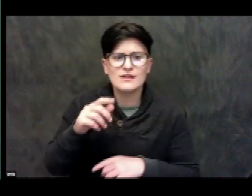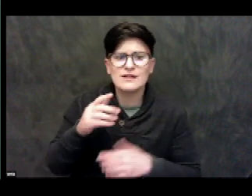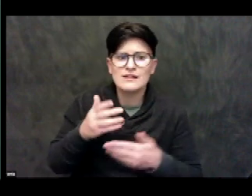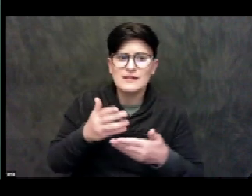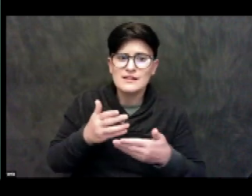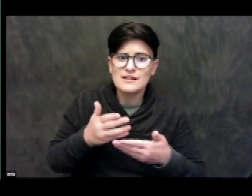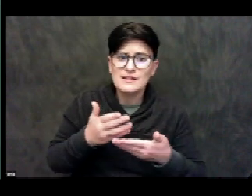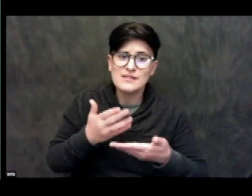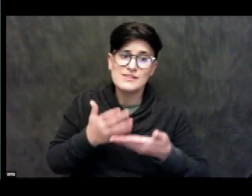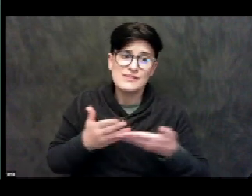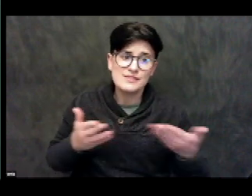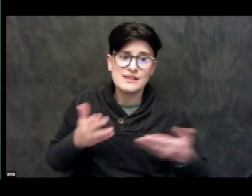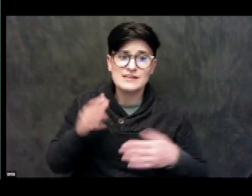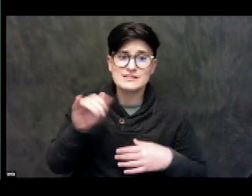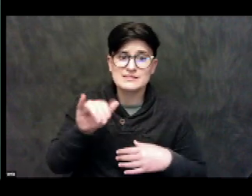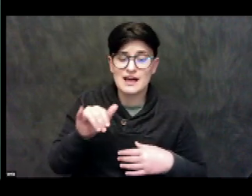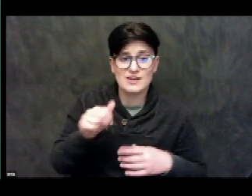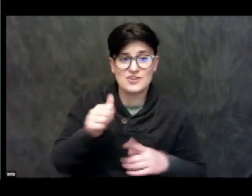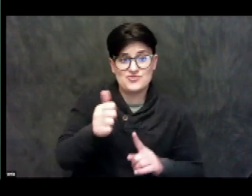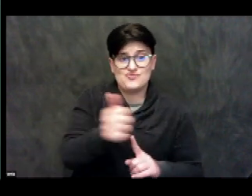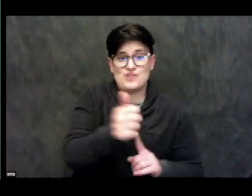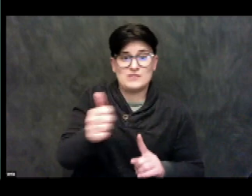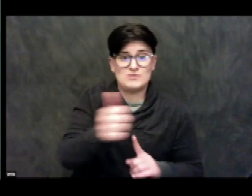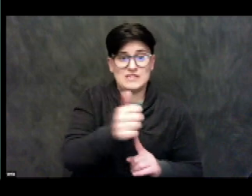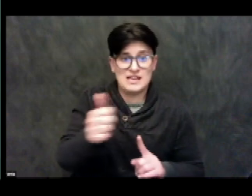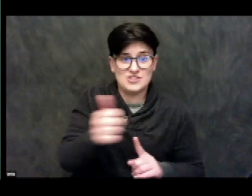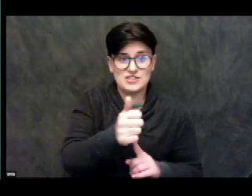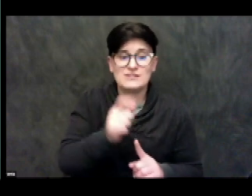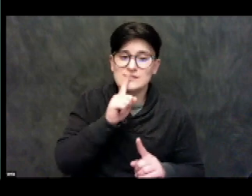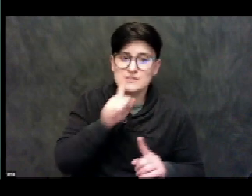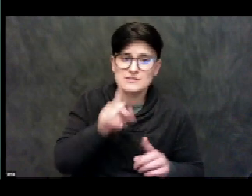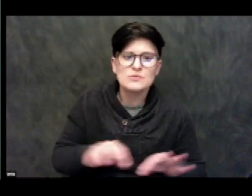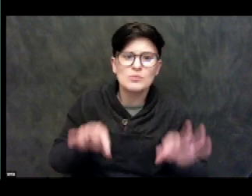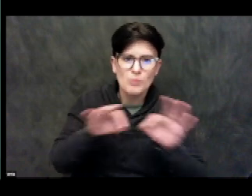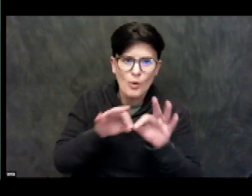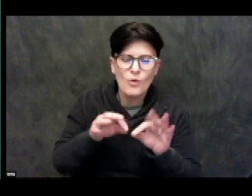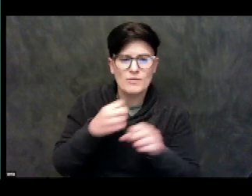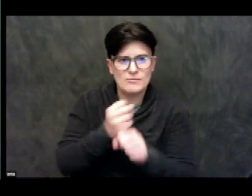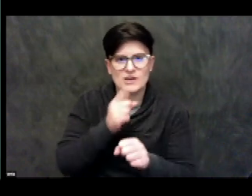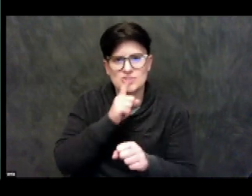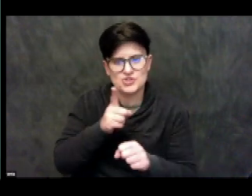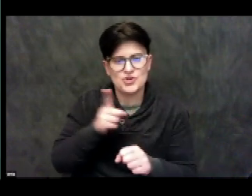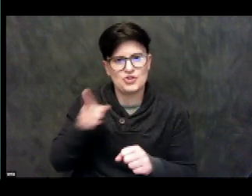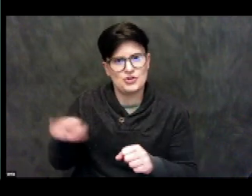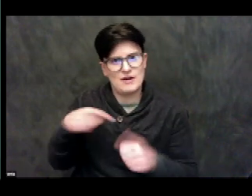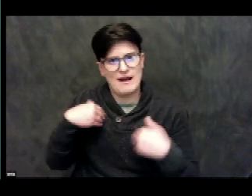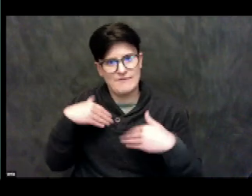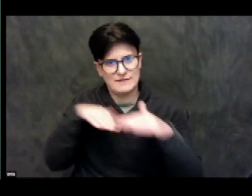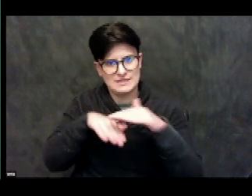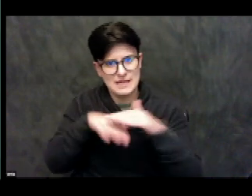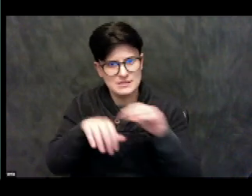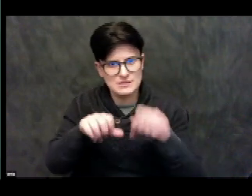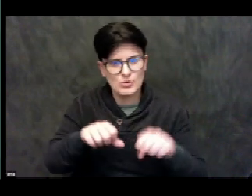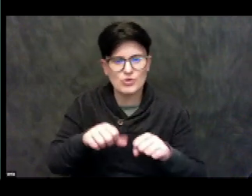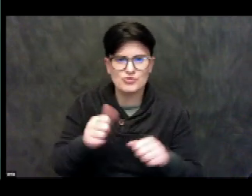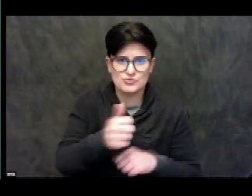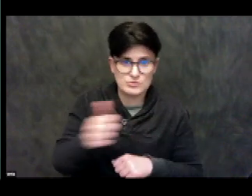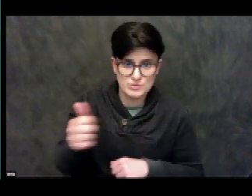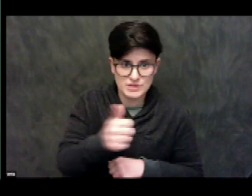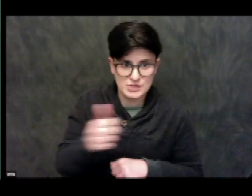special importance to make sure that people can have accessible transportation. Going further down for intimate partner violence,